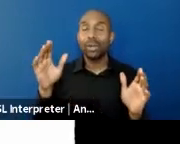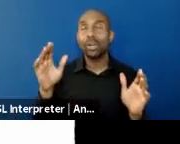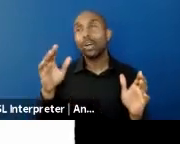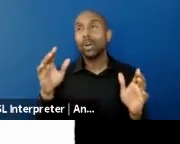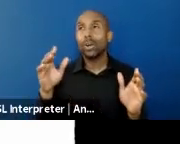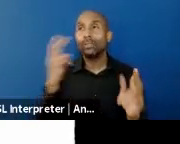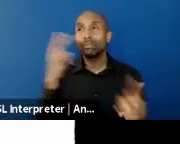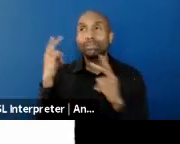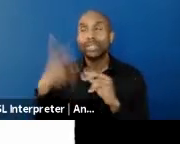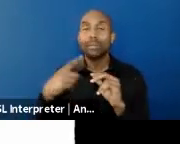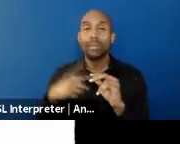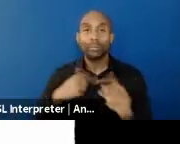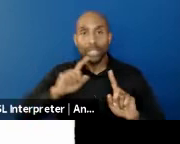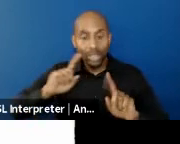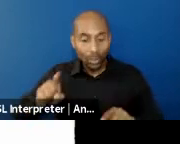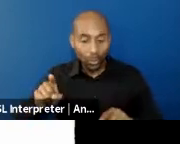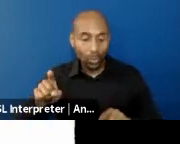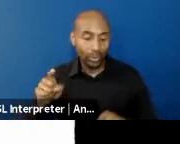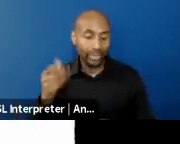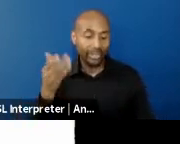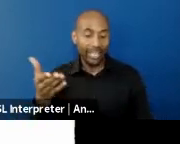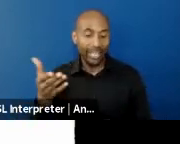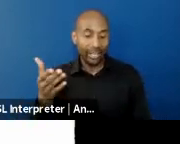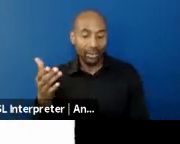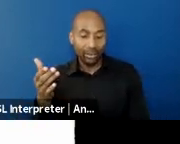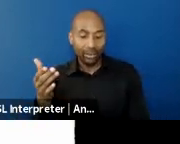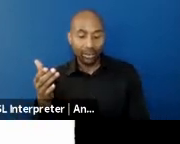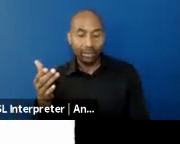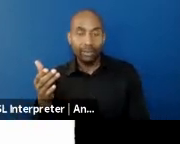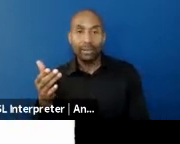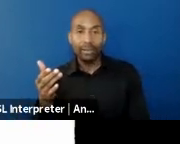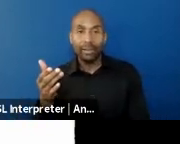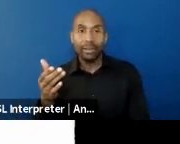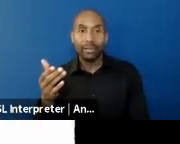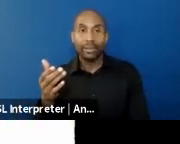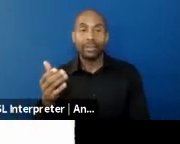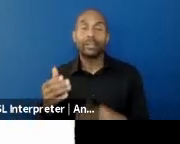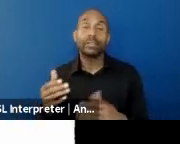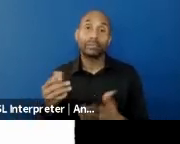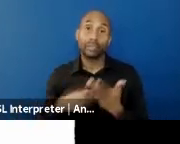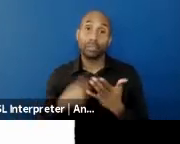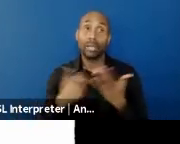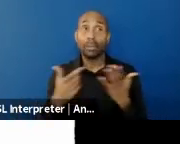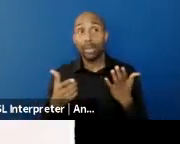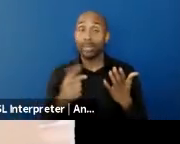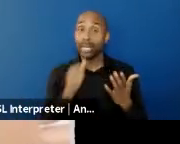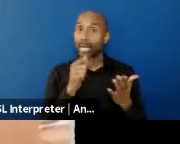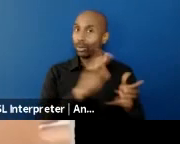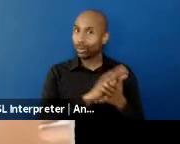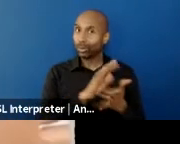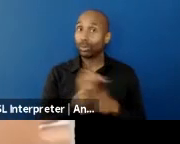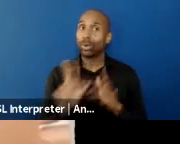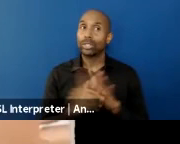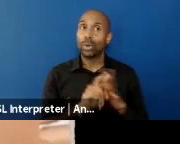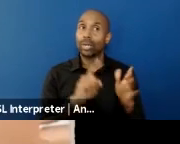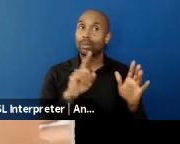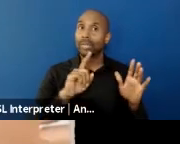Would go to the deli. Was always around food. Corned beef sandwiches that were huge. We're going there almost